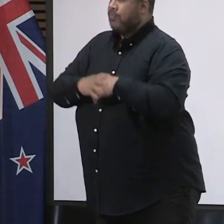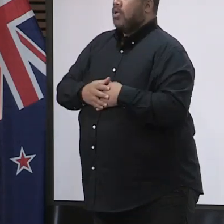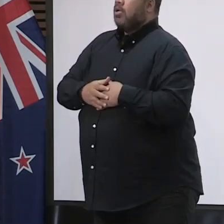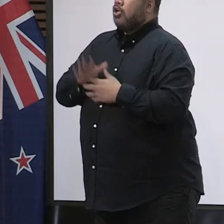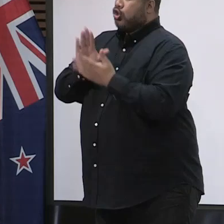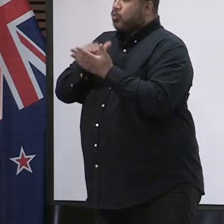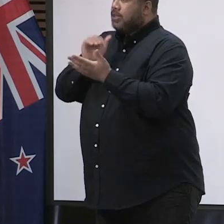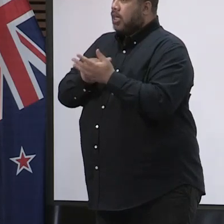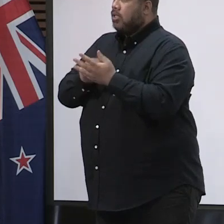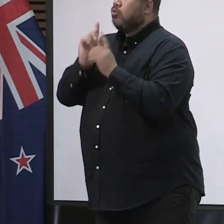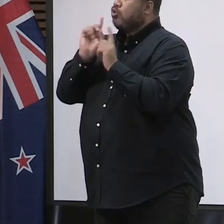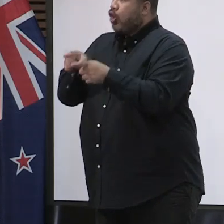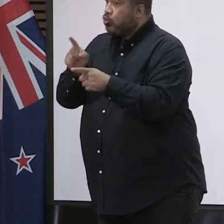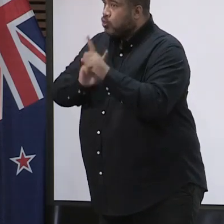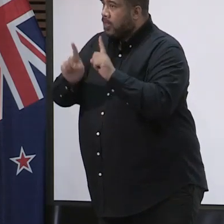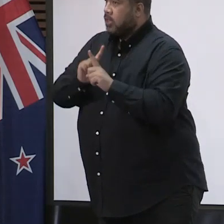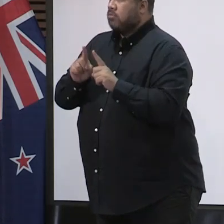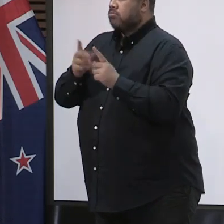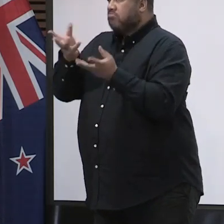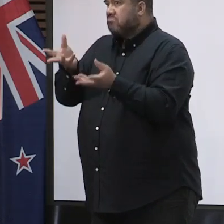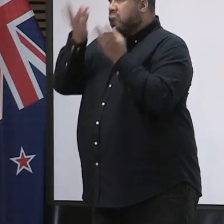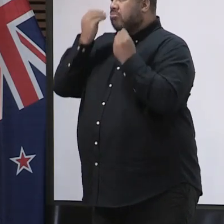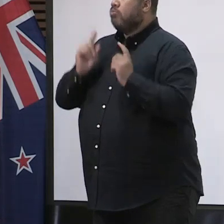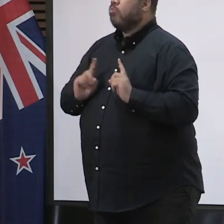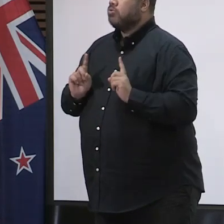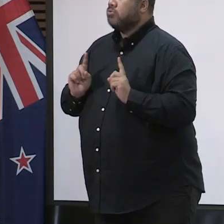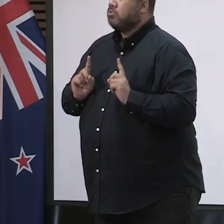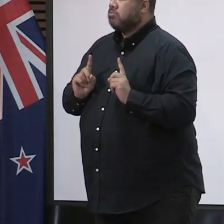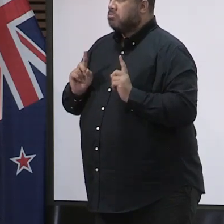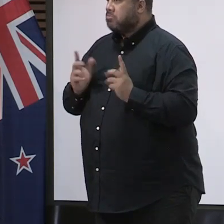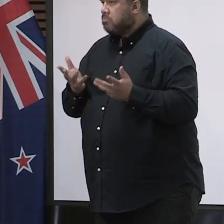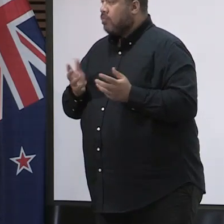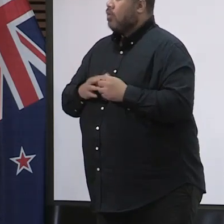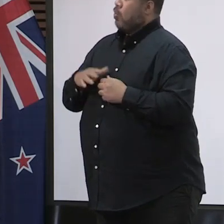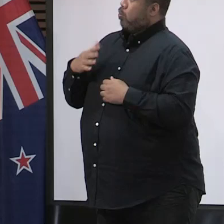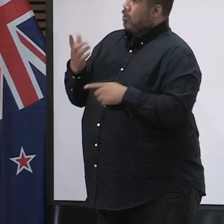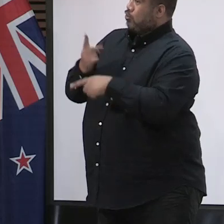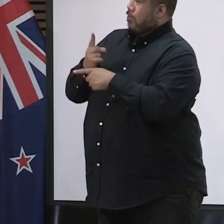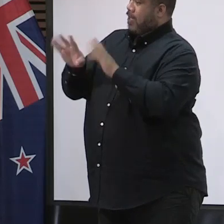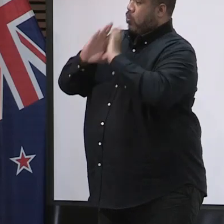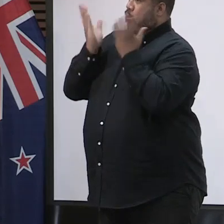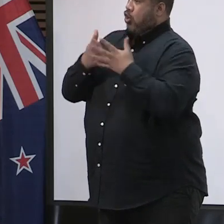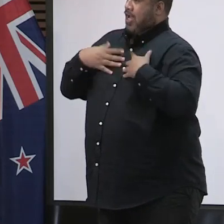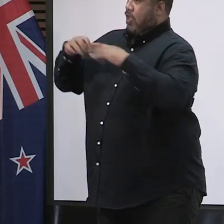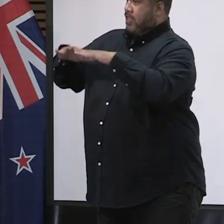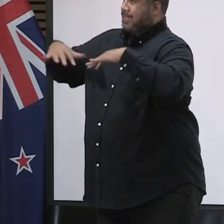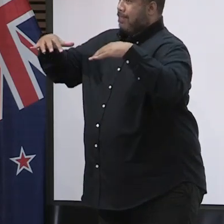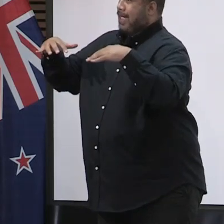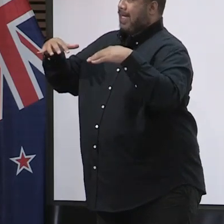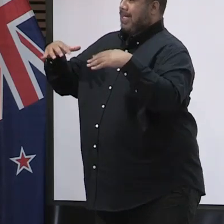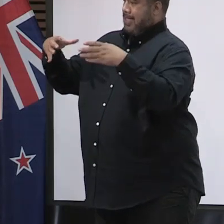assembly, whether New Zealand